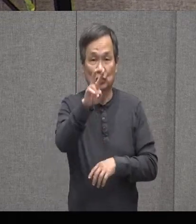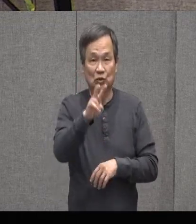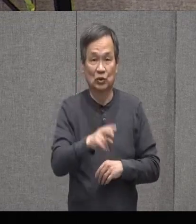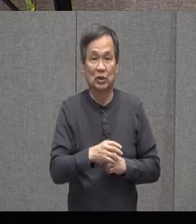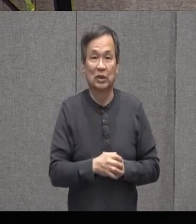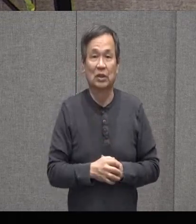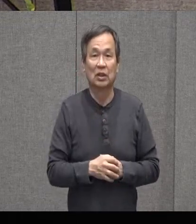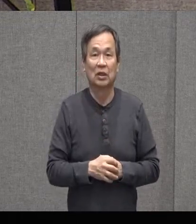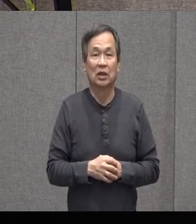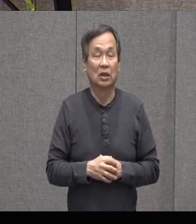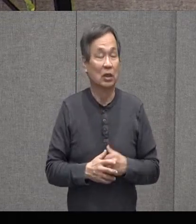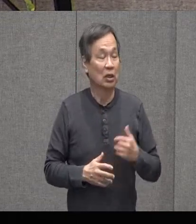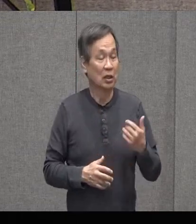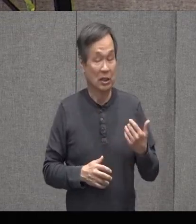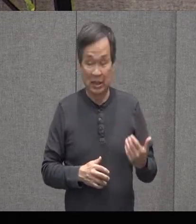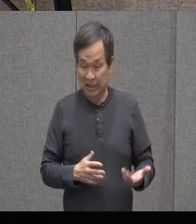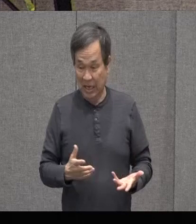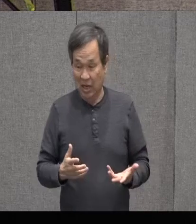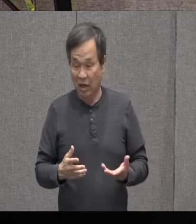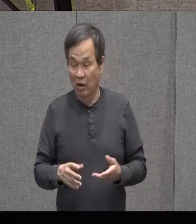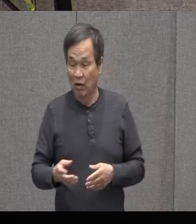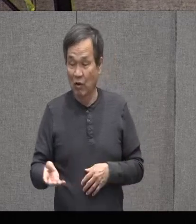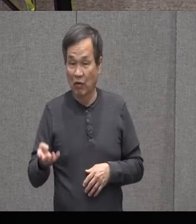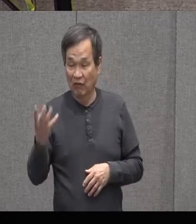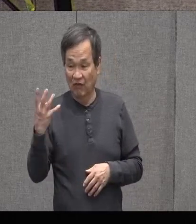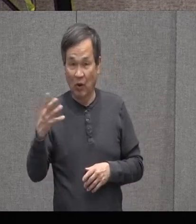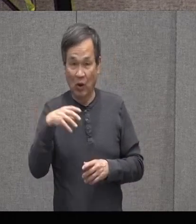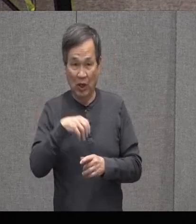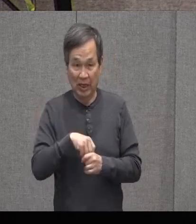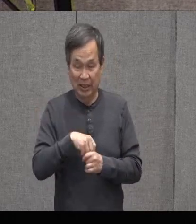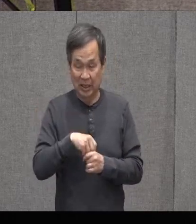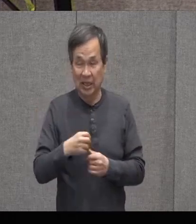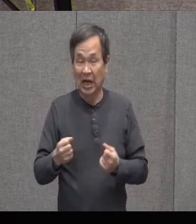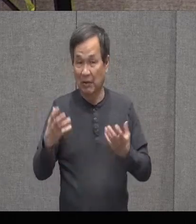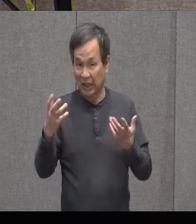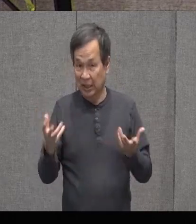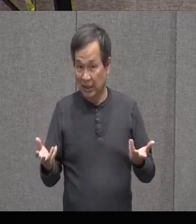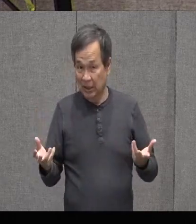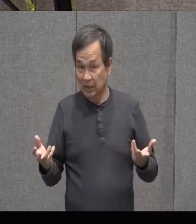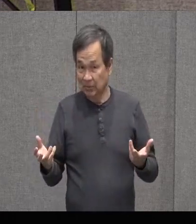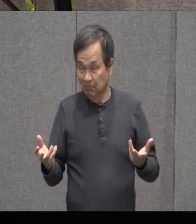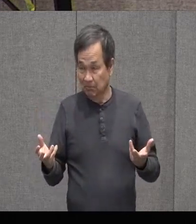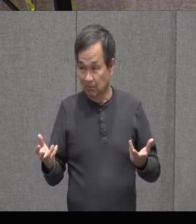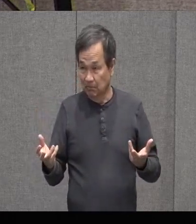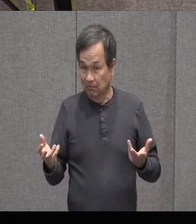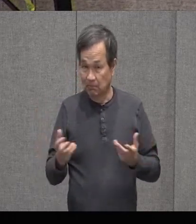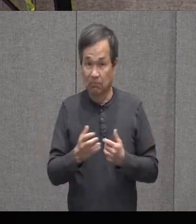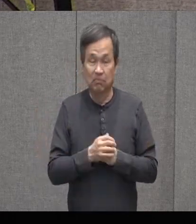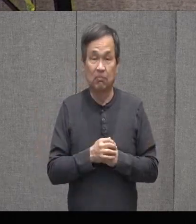Now, if we put four things back in the pot, we're gonna end up with even more, aren't we?